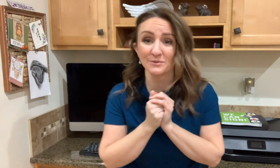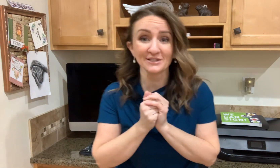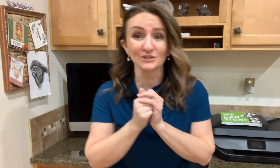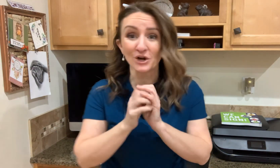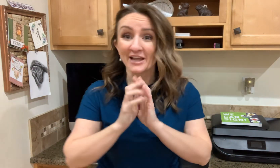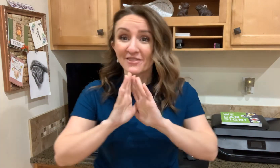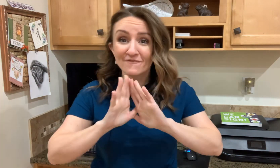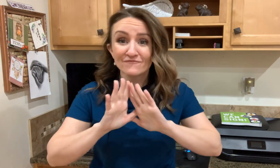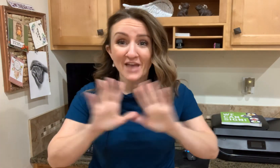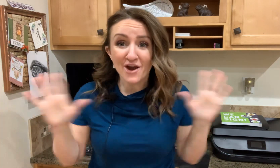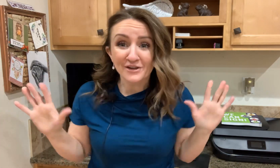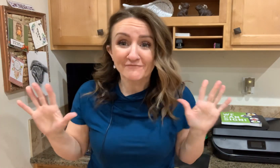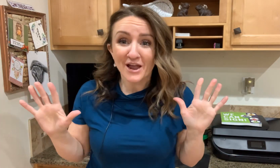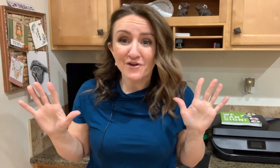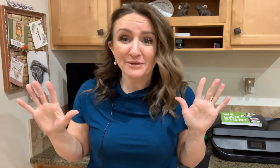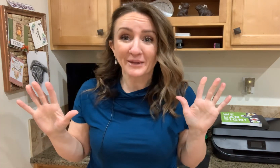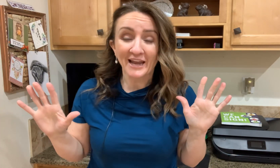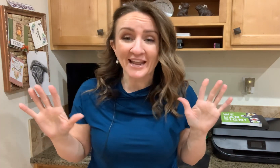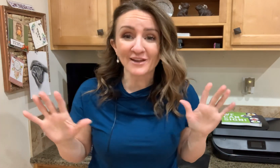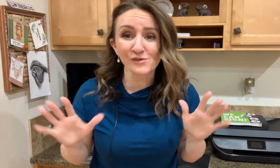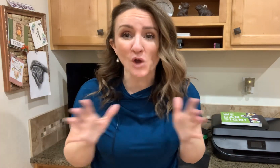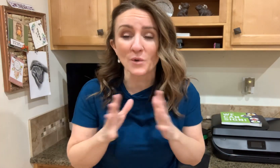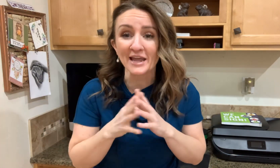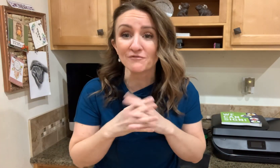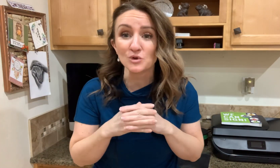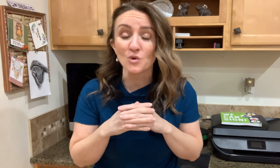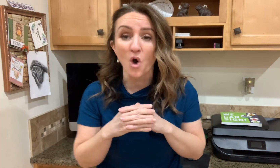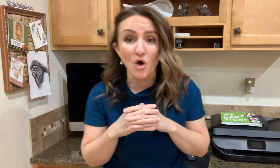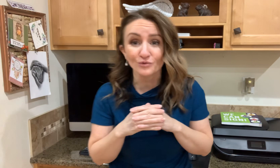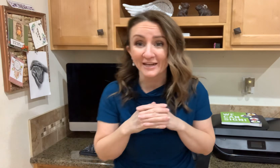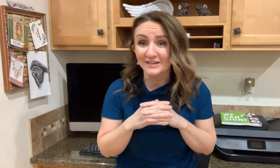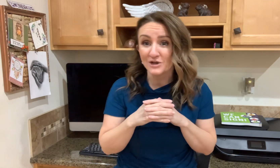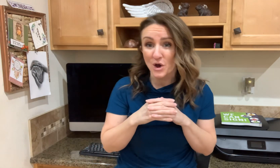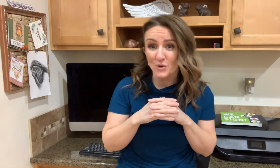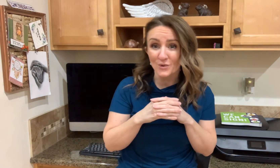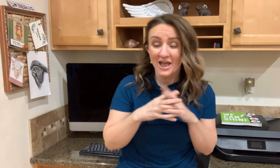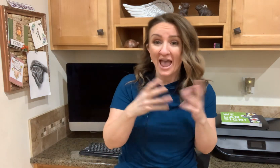be starting at the very very beginning, so if you already know how to